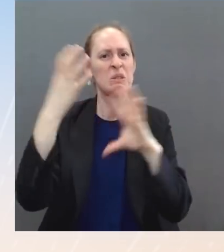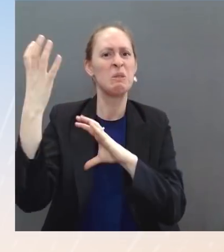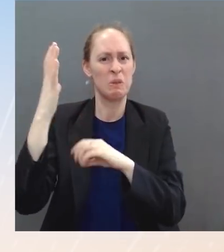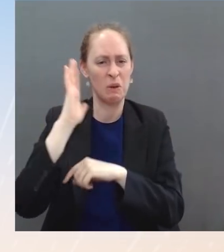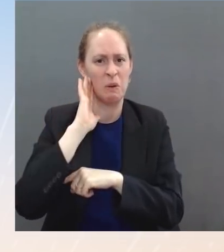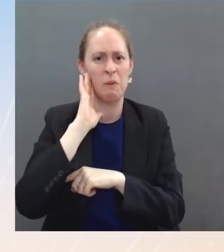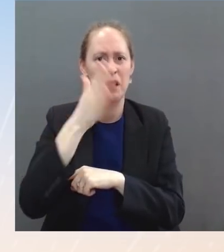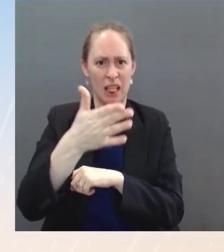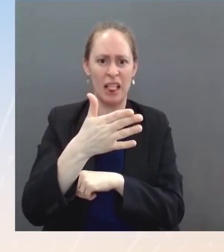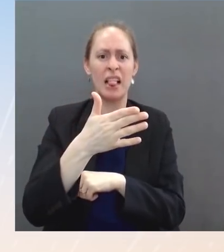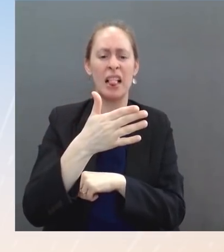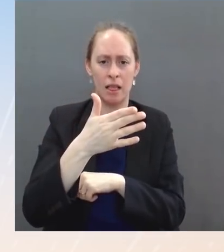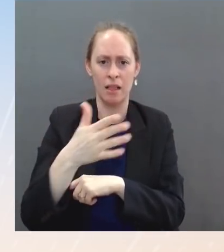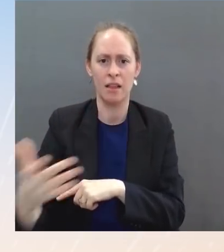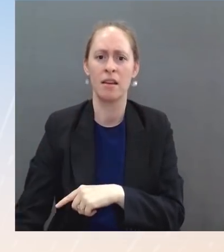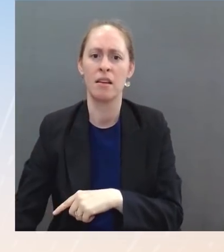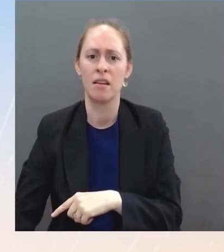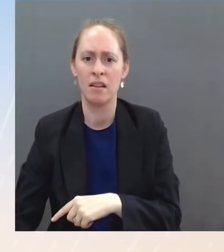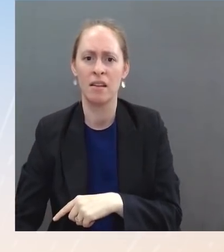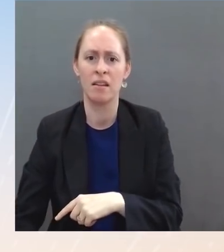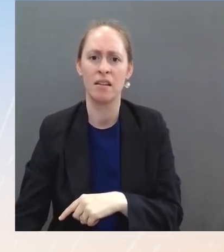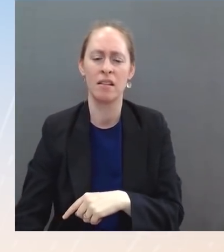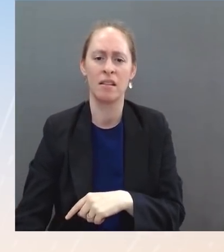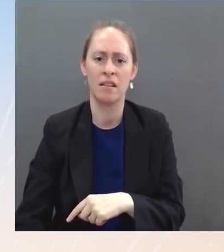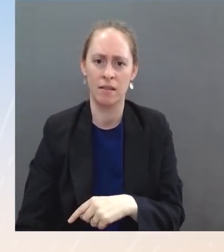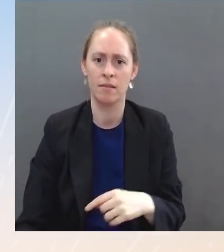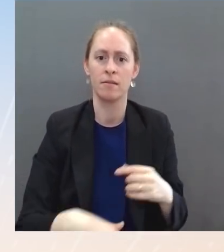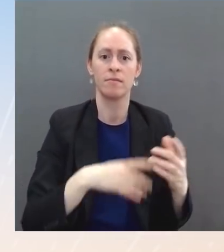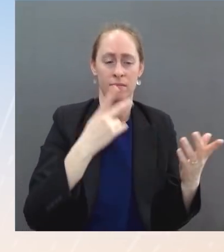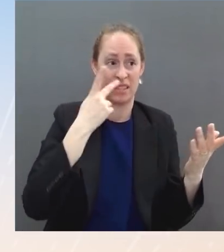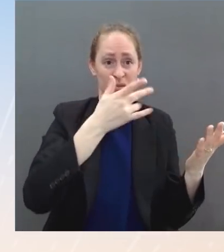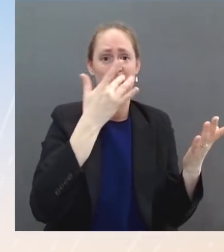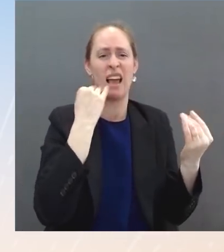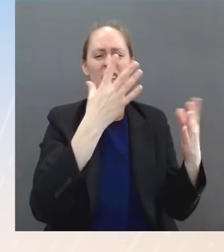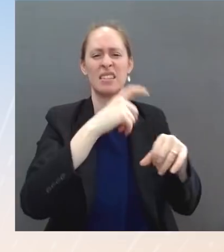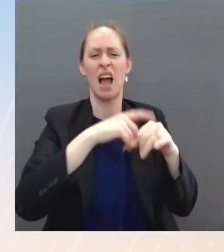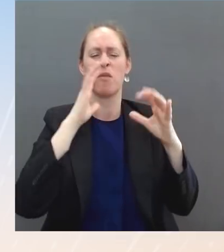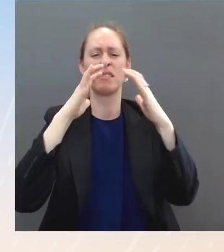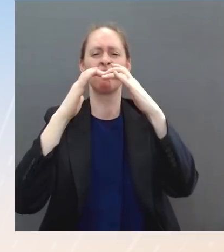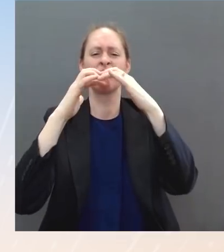But there's no better time than now to be working at that so that the costs end up setting in